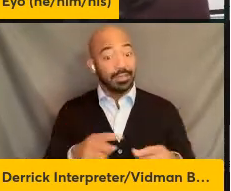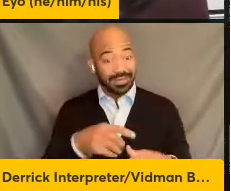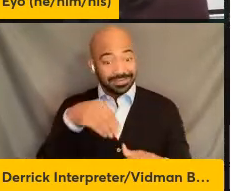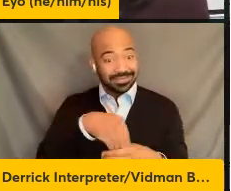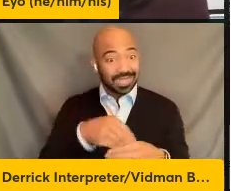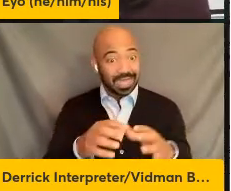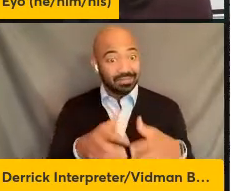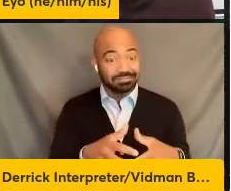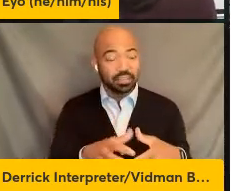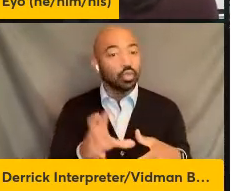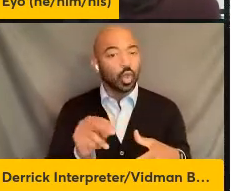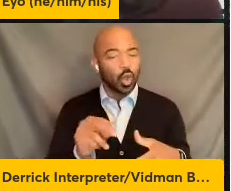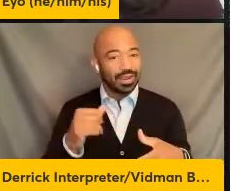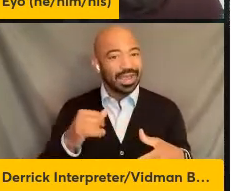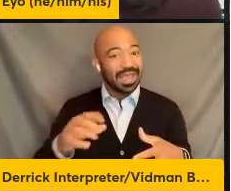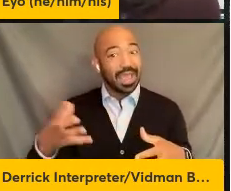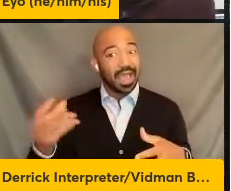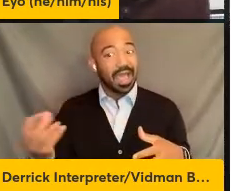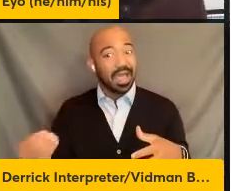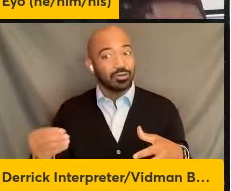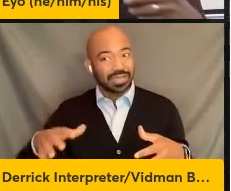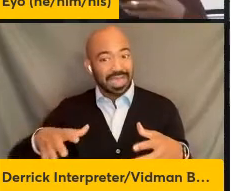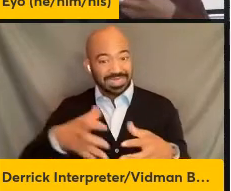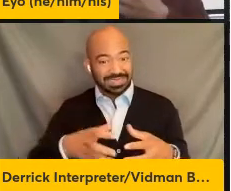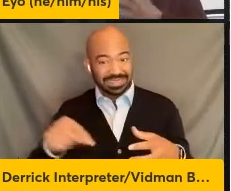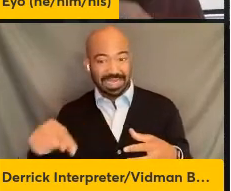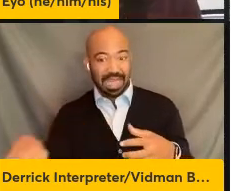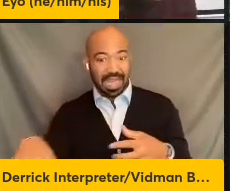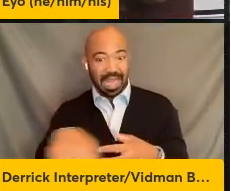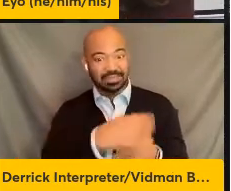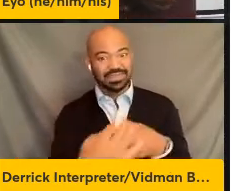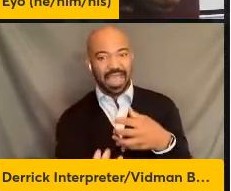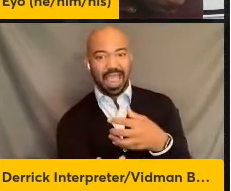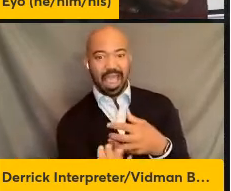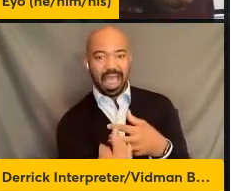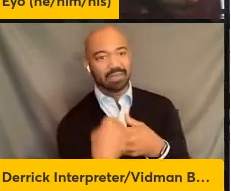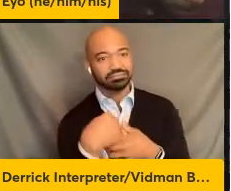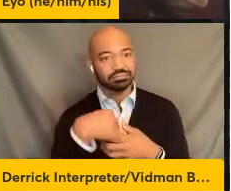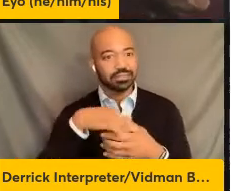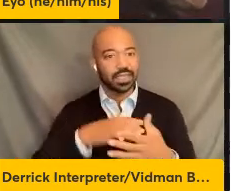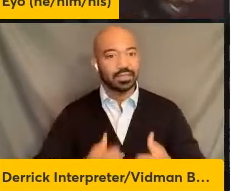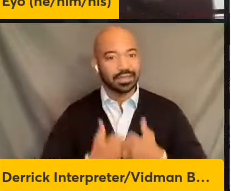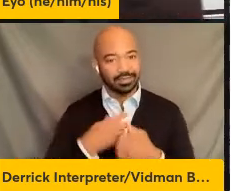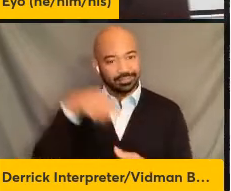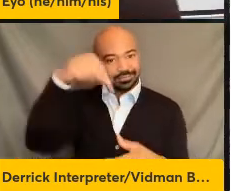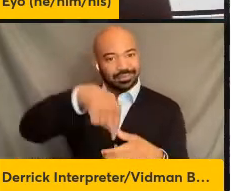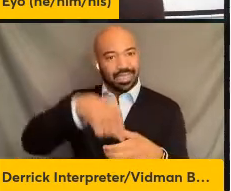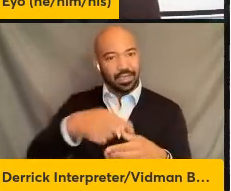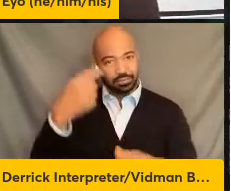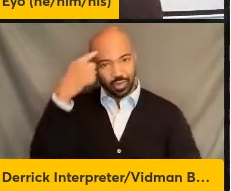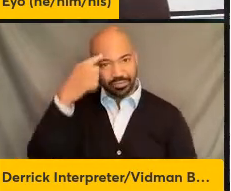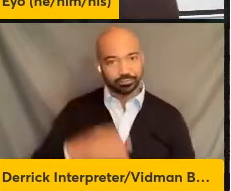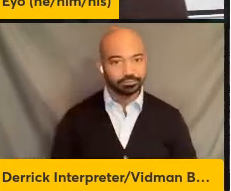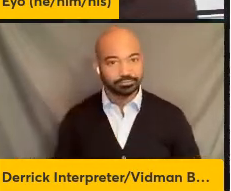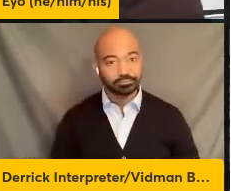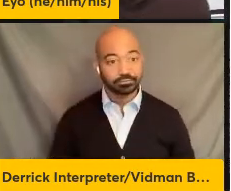migrate into the brain later on, and take up residence there. What is fascinating is that we now know that the brain is